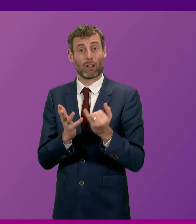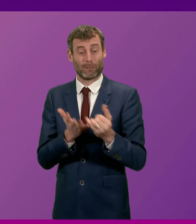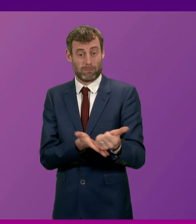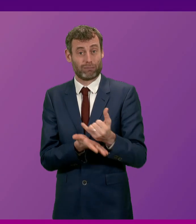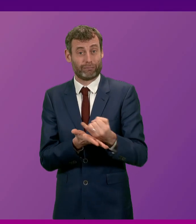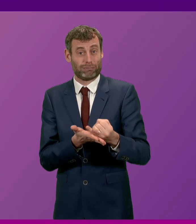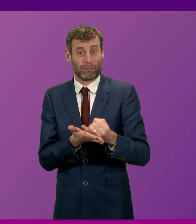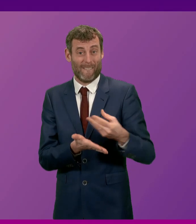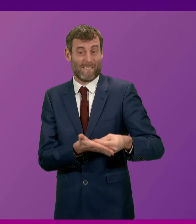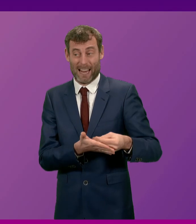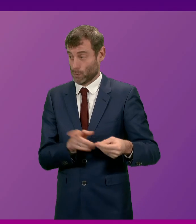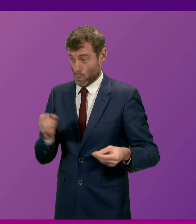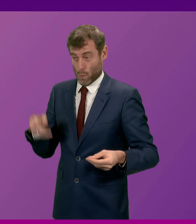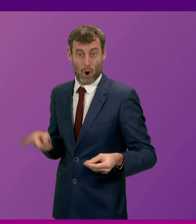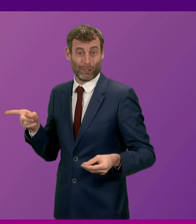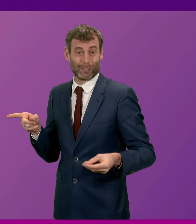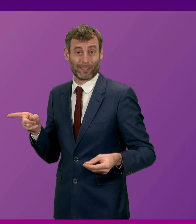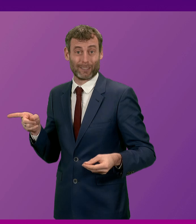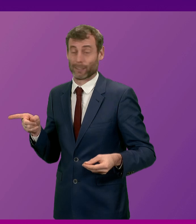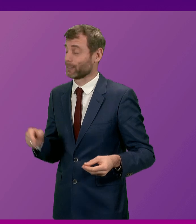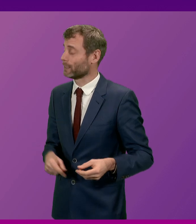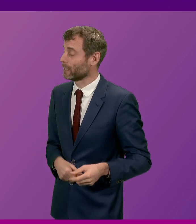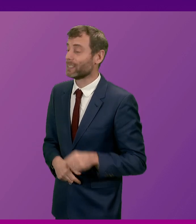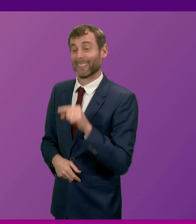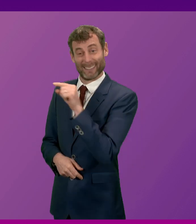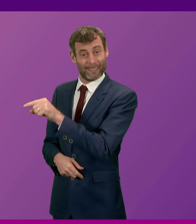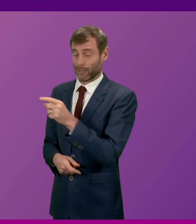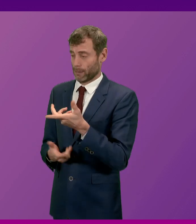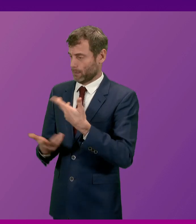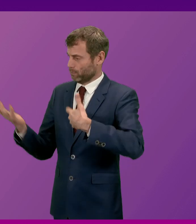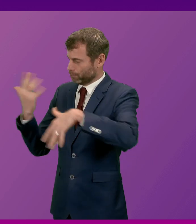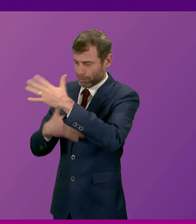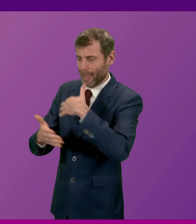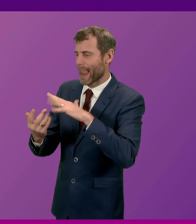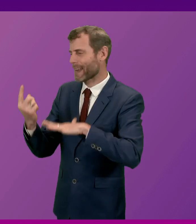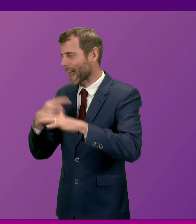The process to establish the national care service has been a shambles and a disgrace—three years,